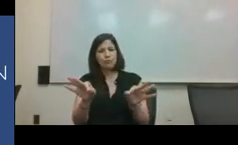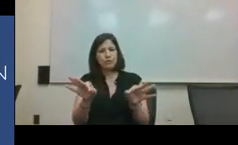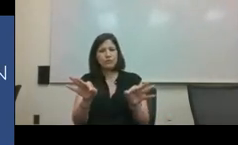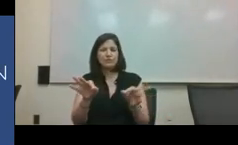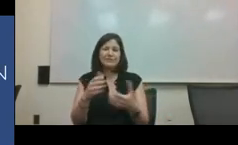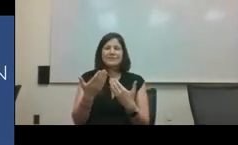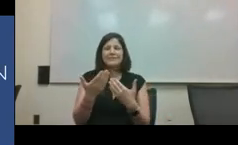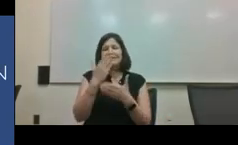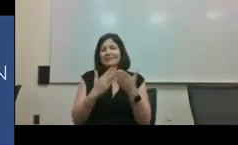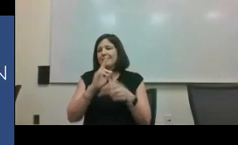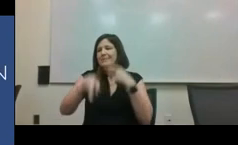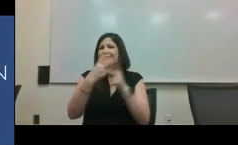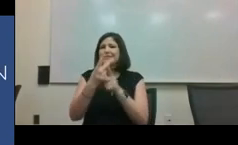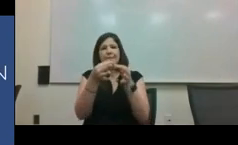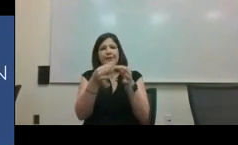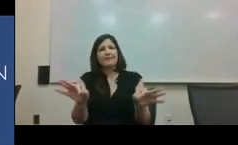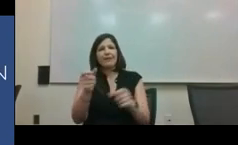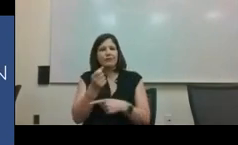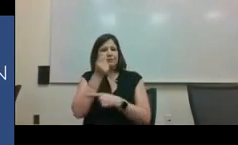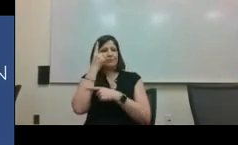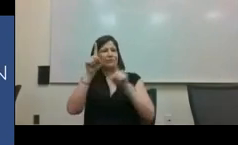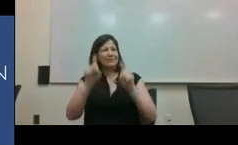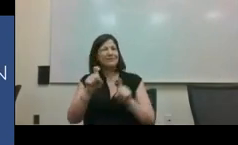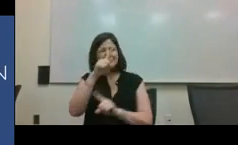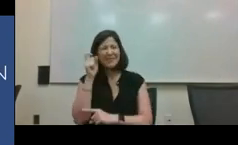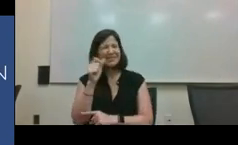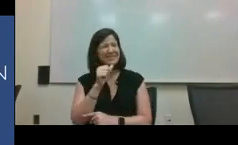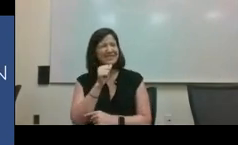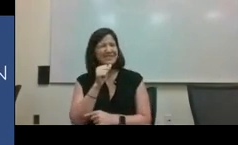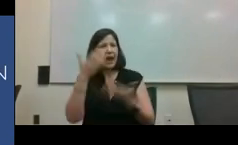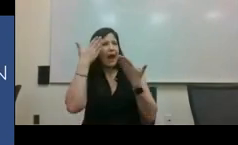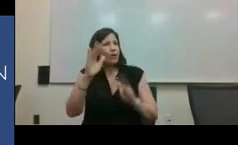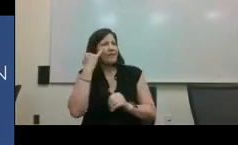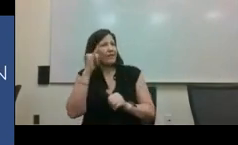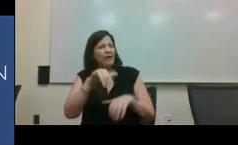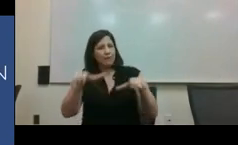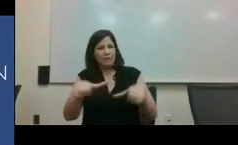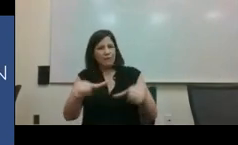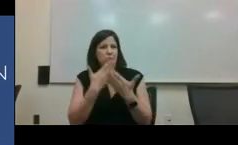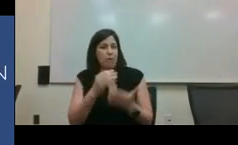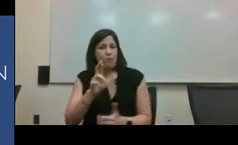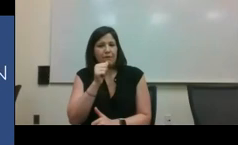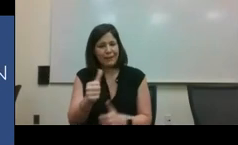like some sort of language comprehension test because it didn't, I don't know if it performed well or not.